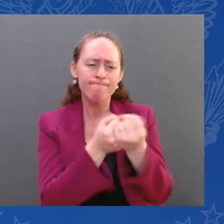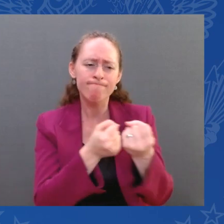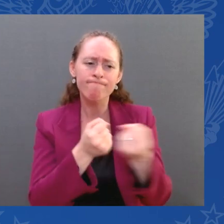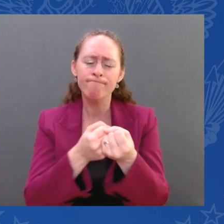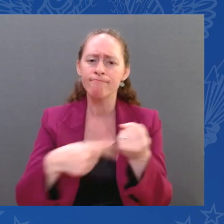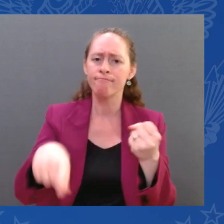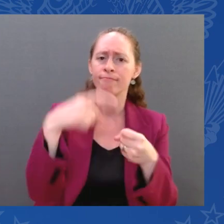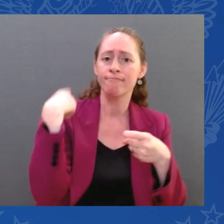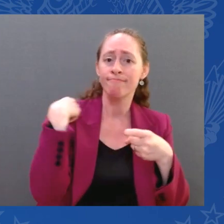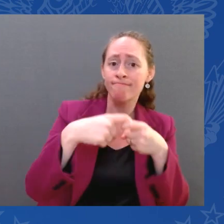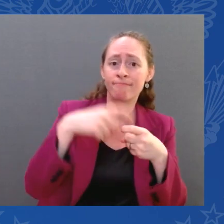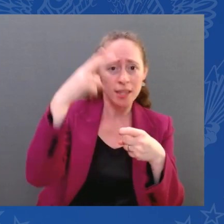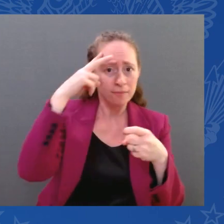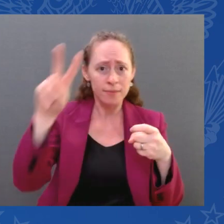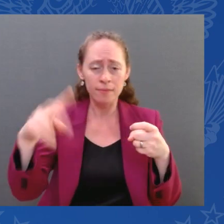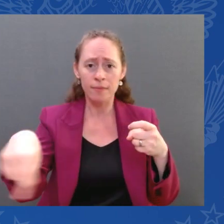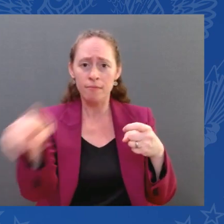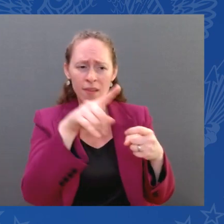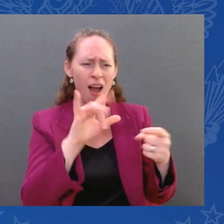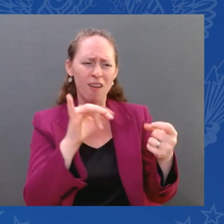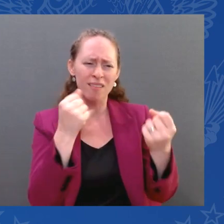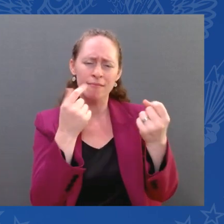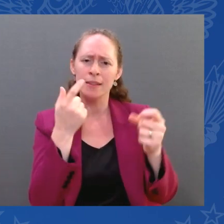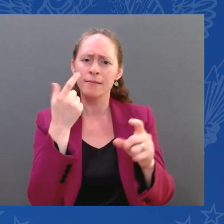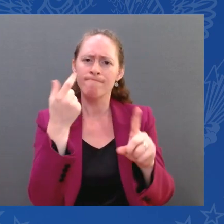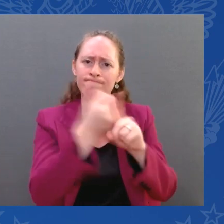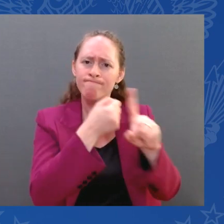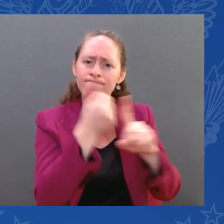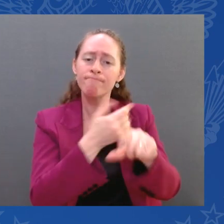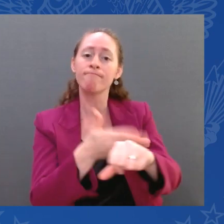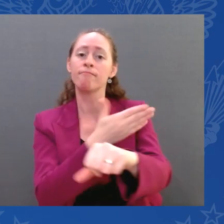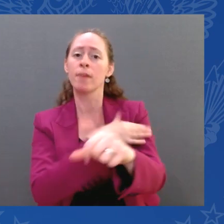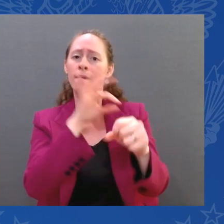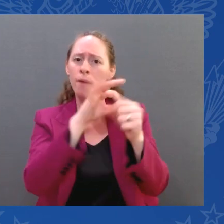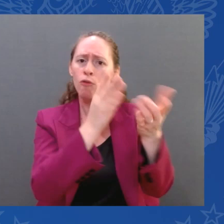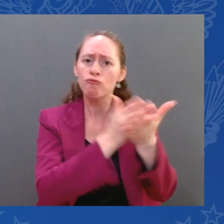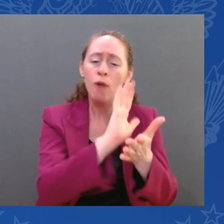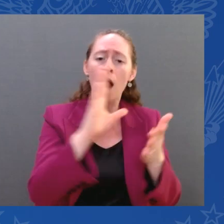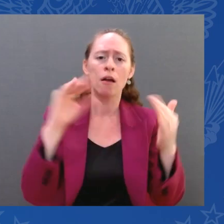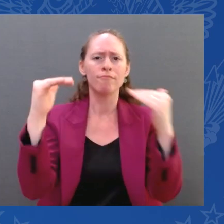to millions of Latino Americans in service to our nation. He has helped ensure